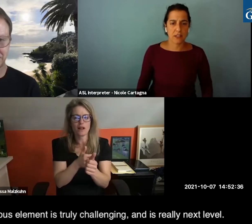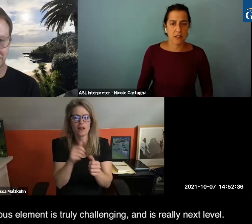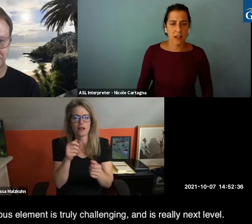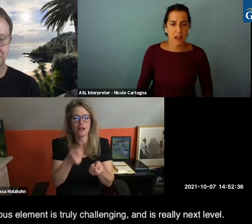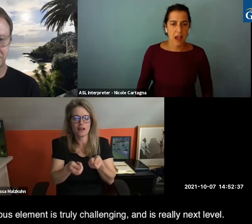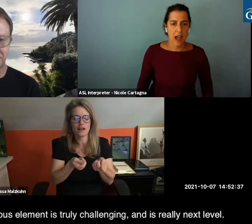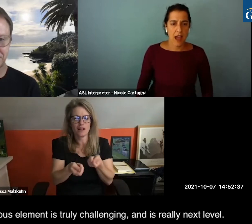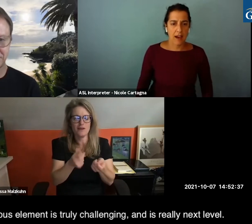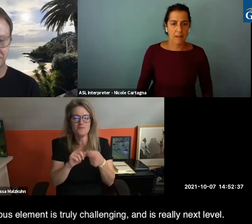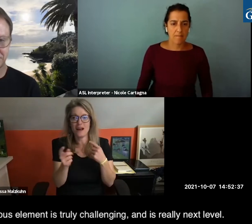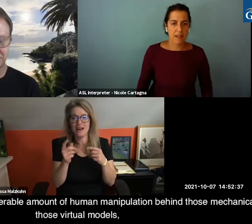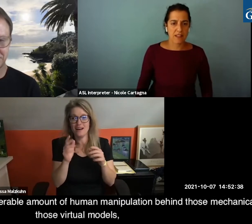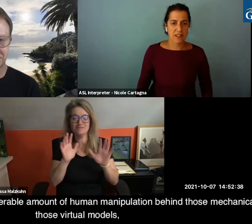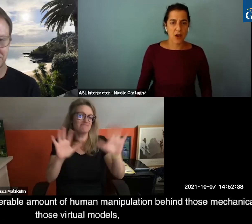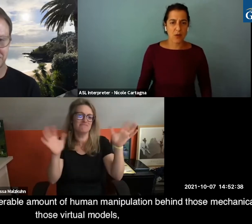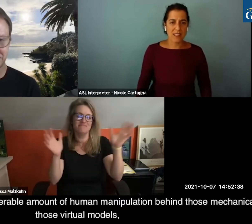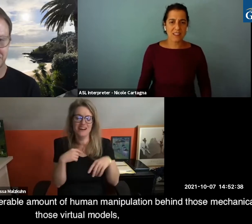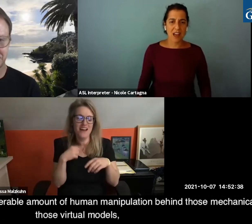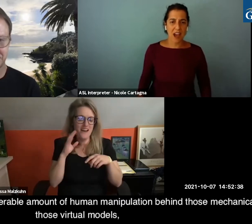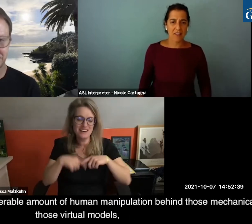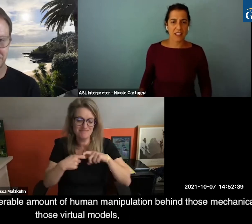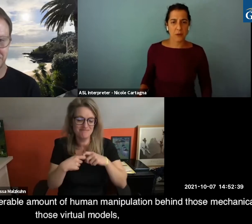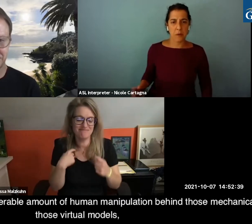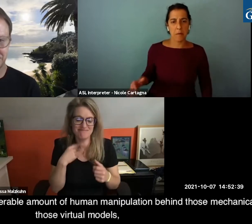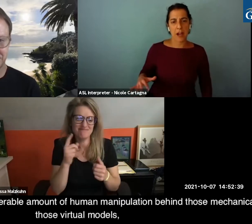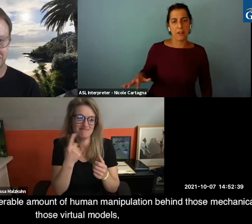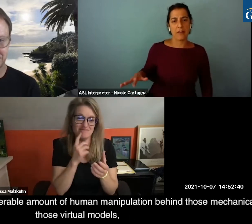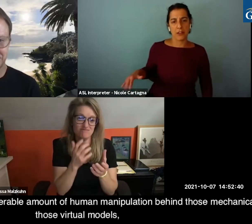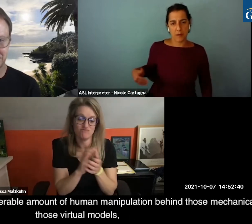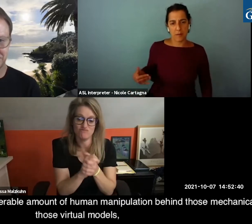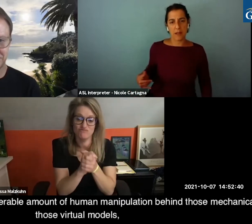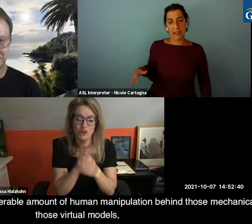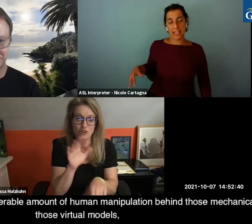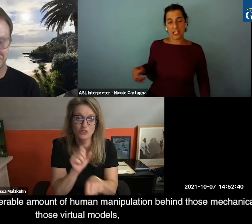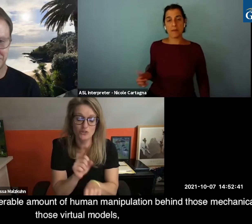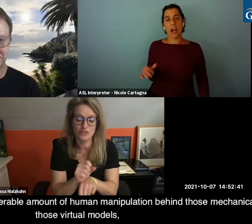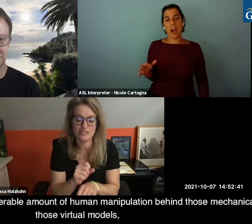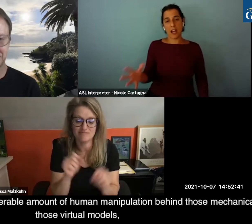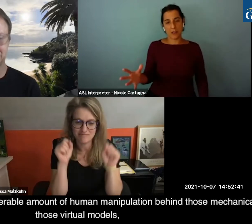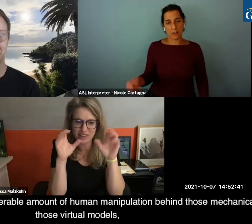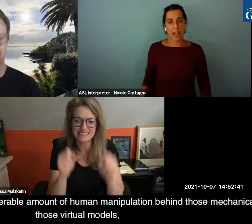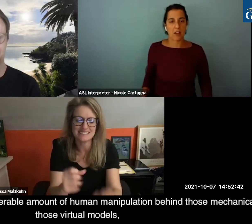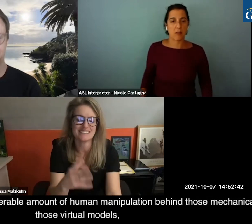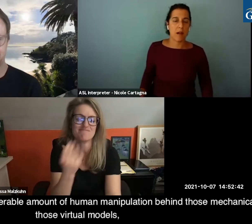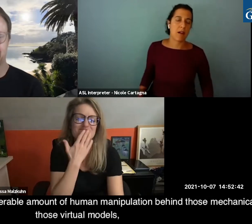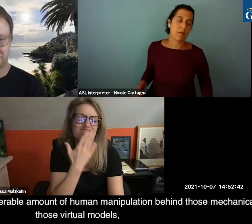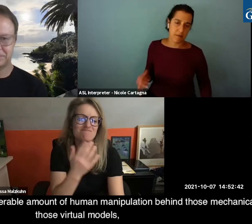level um so we still have a consumable amount of human manipulation behind those mechanical